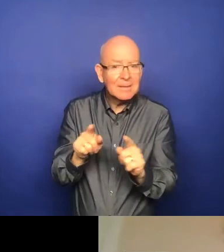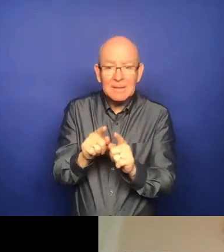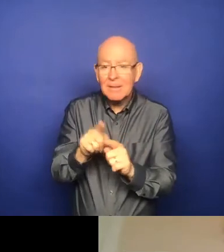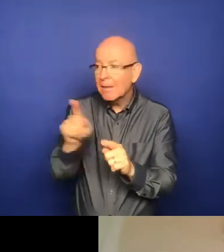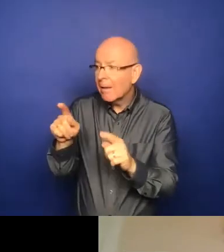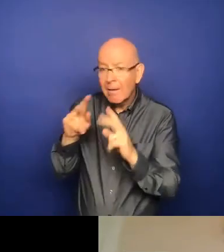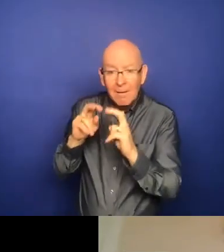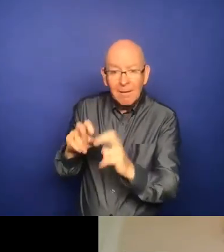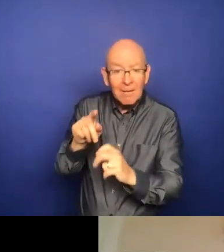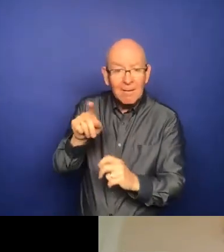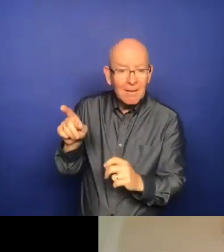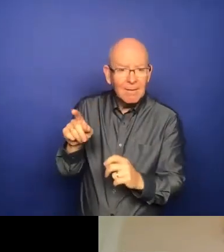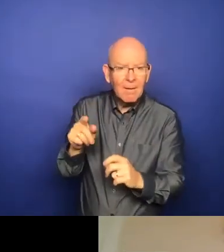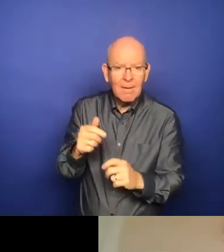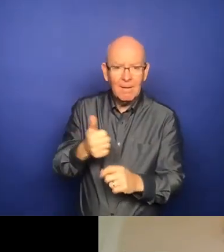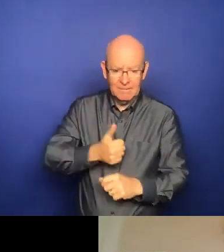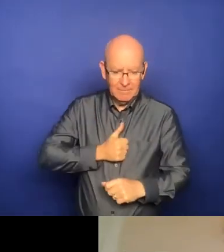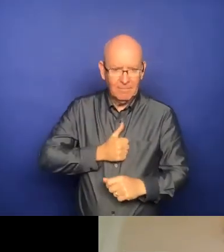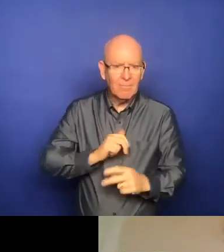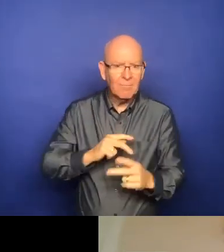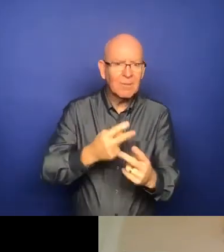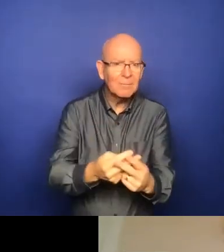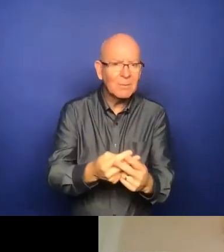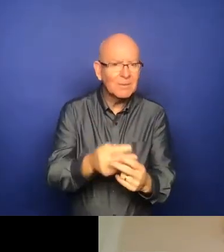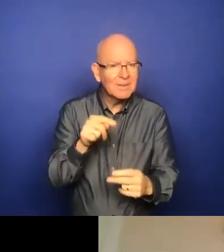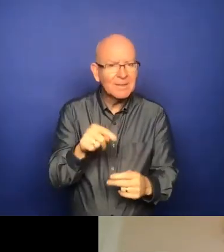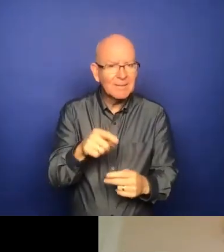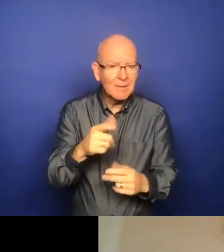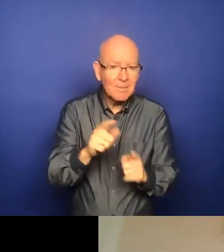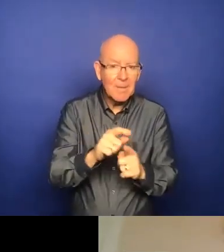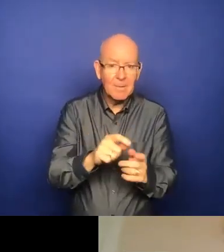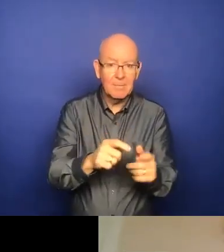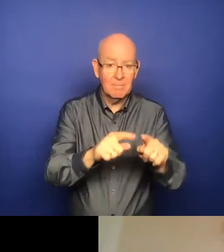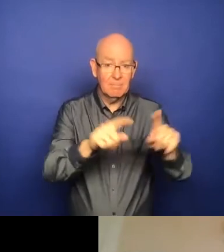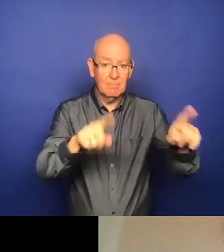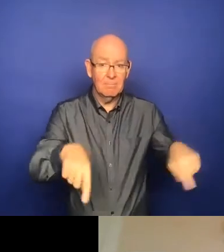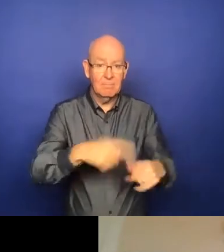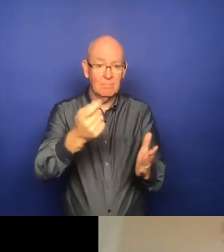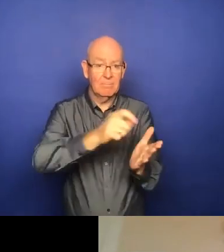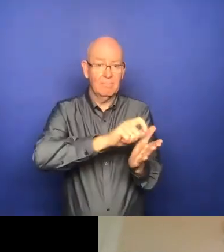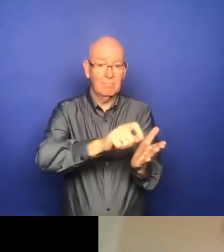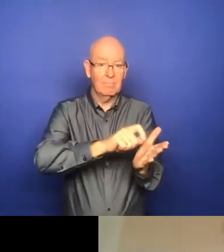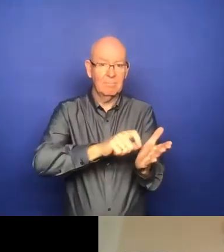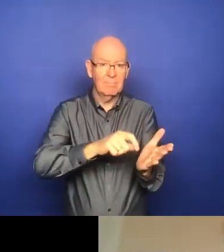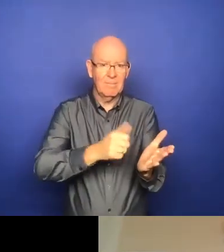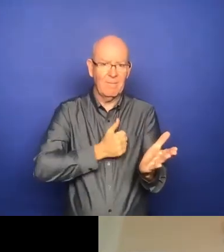, they have to have something to check, and on an Internet survey, the computer program is set up so that if you say don't know to one